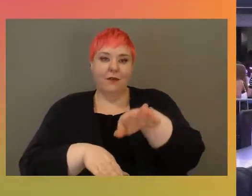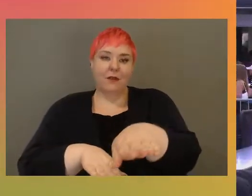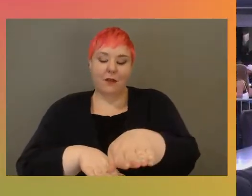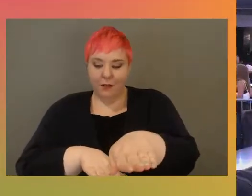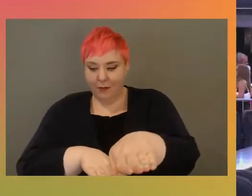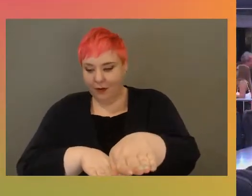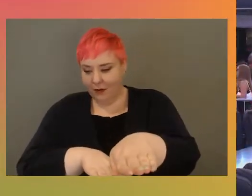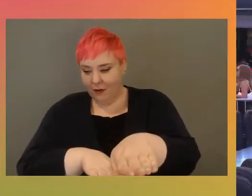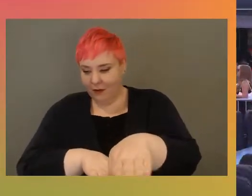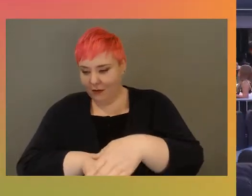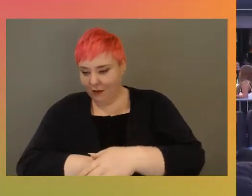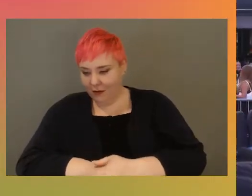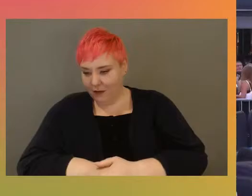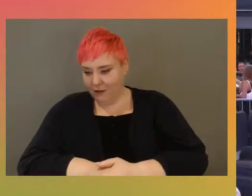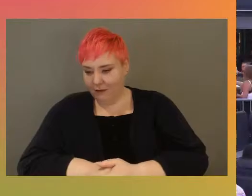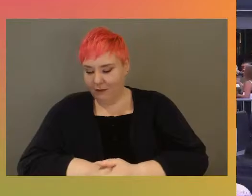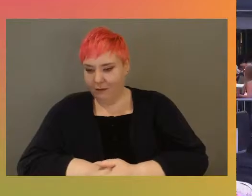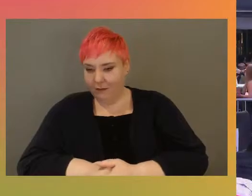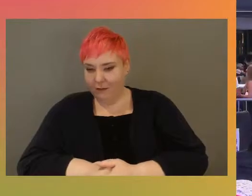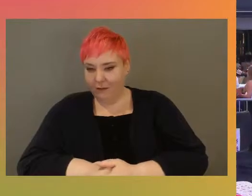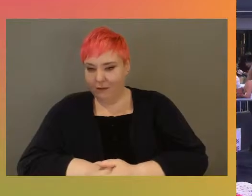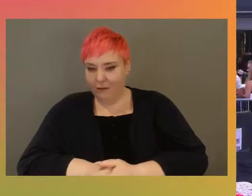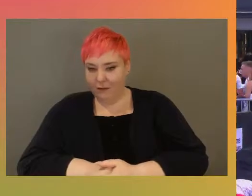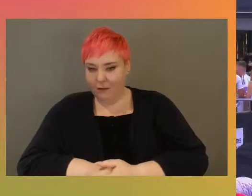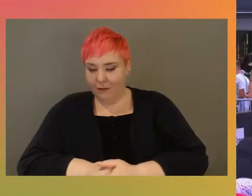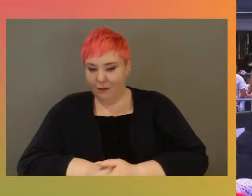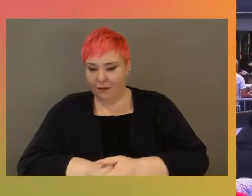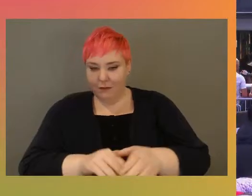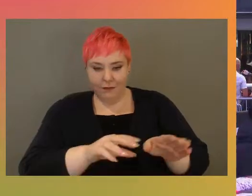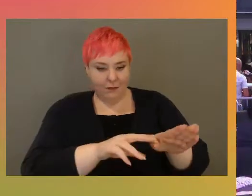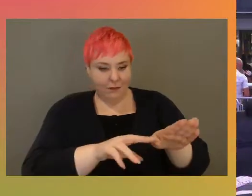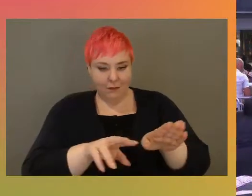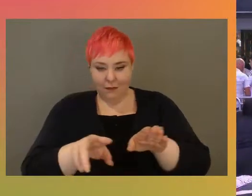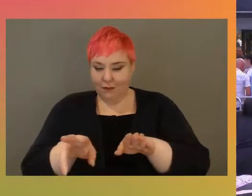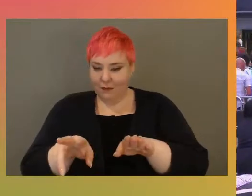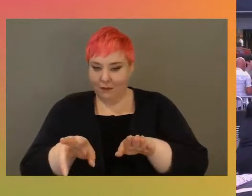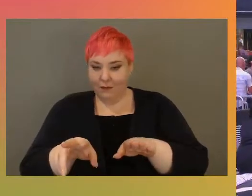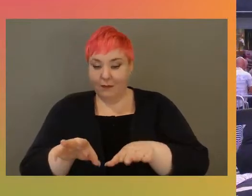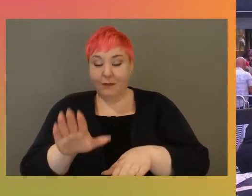NAVEL STRETCHING DOWN TO THE HEELS. LEFT FOOT FORWARD BETWEEN THE